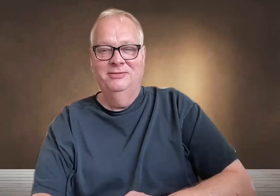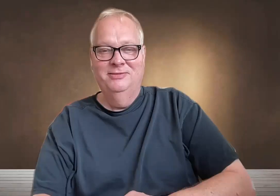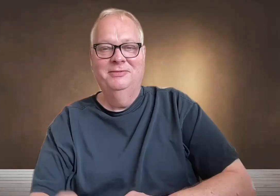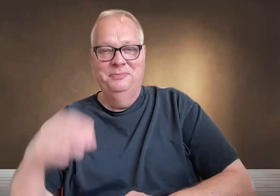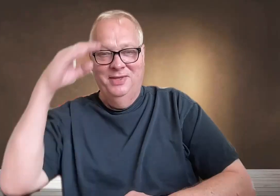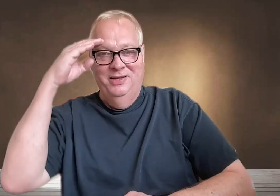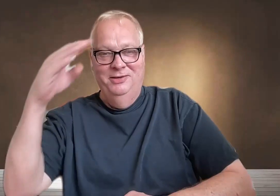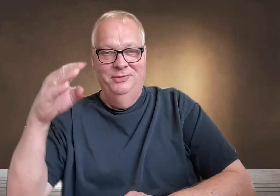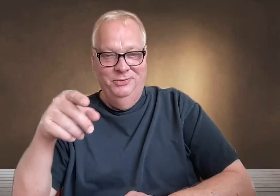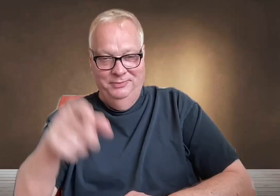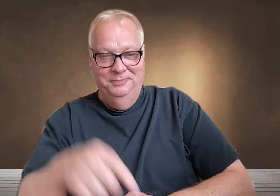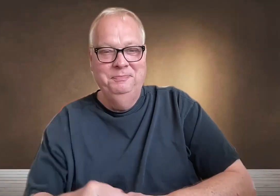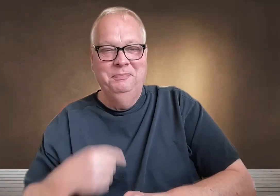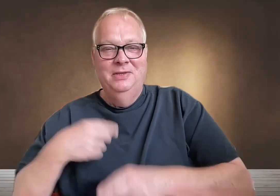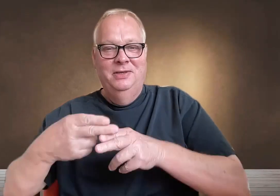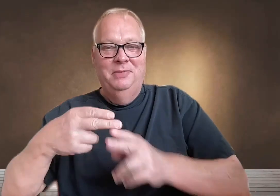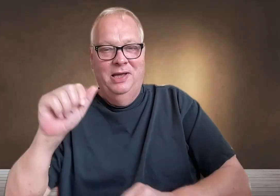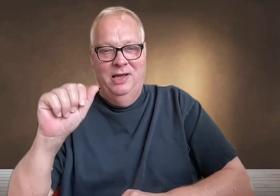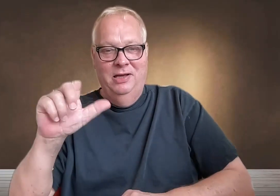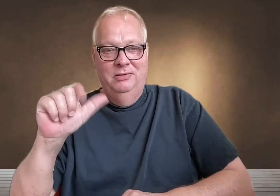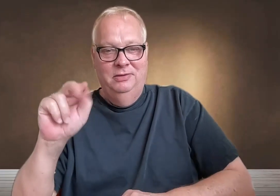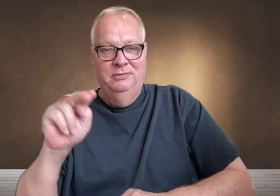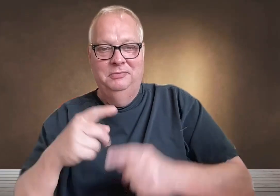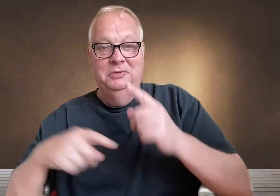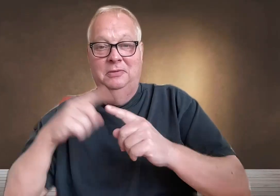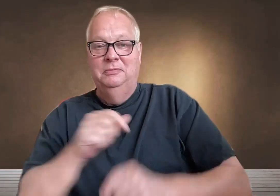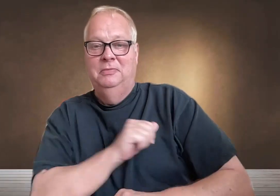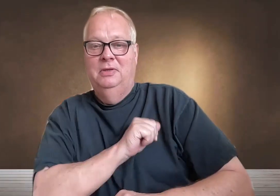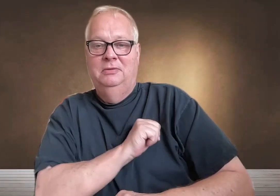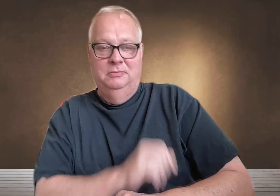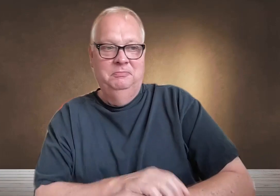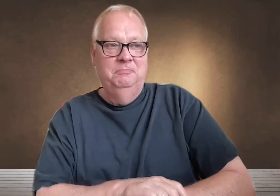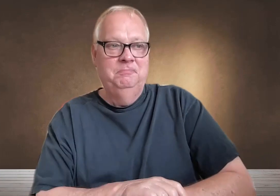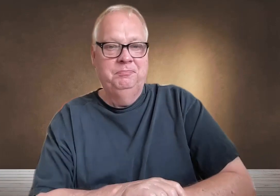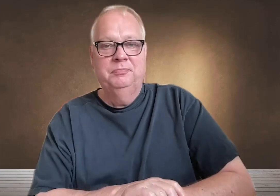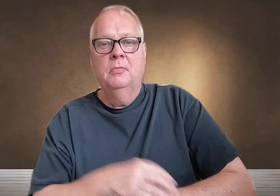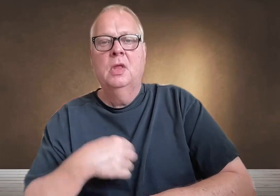Hello! My name is Alan. This is my sign name.